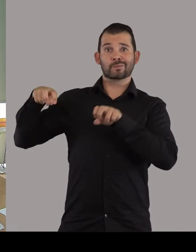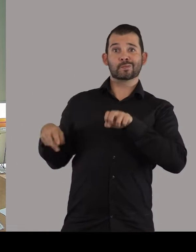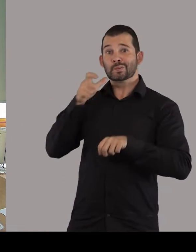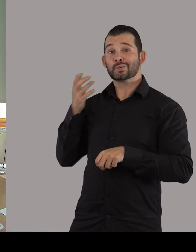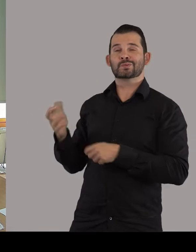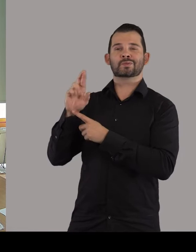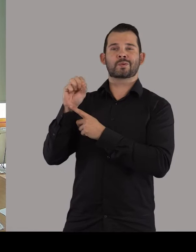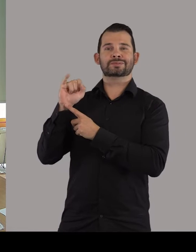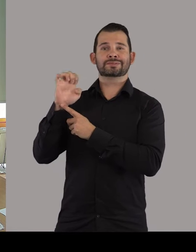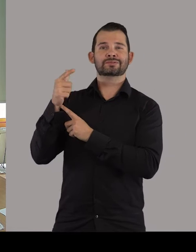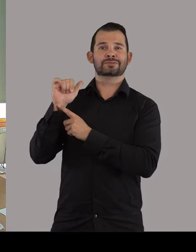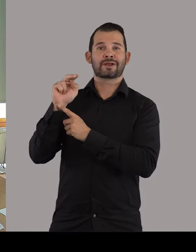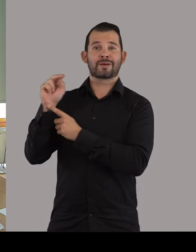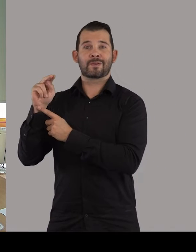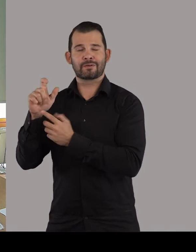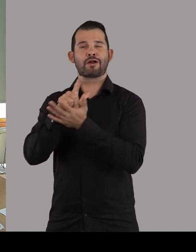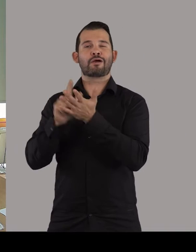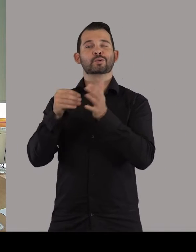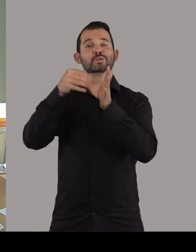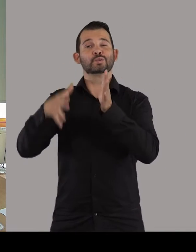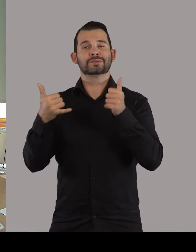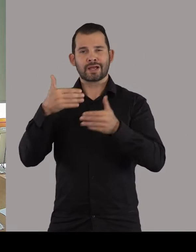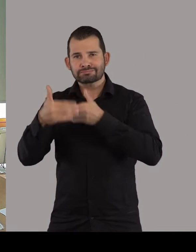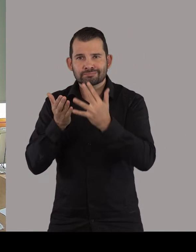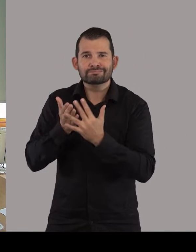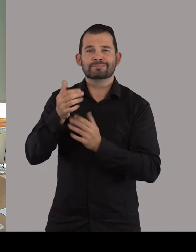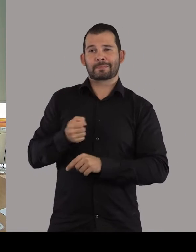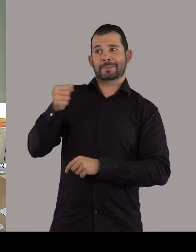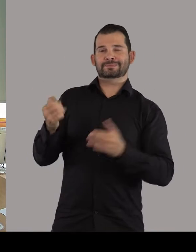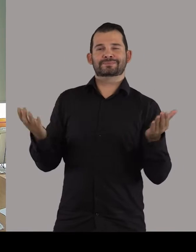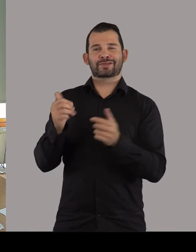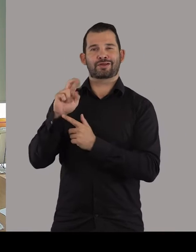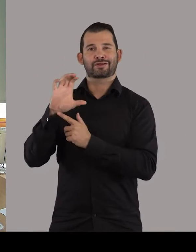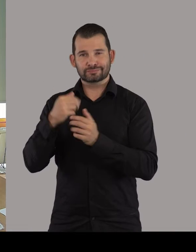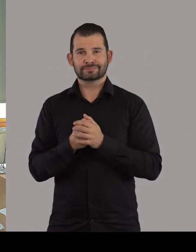and I'm joined by Rosie Giannone, a law student completing a placement at ARCH.